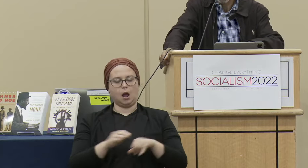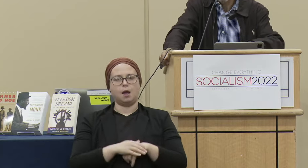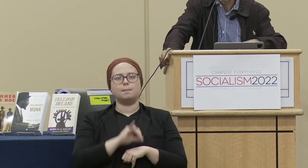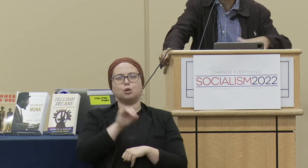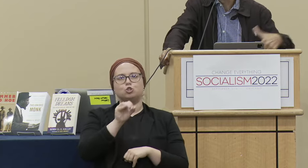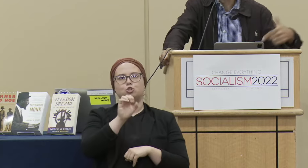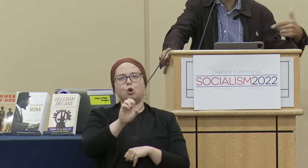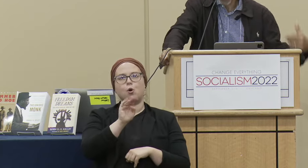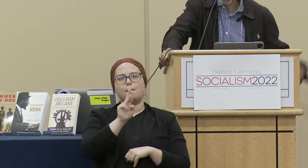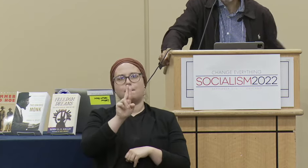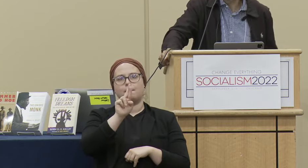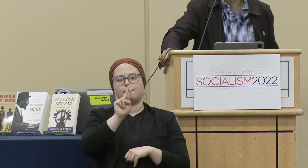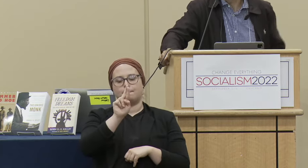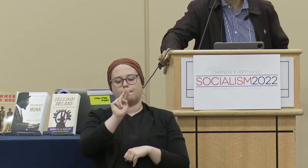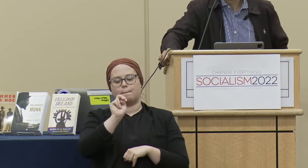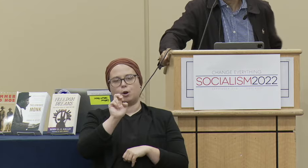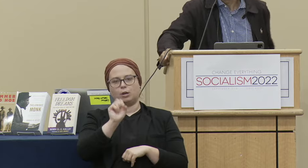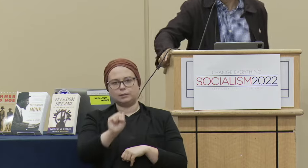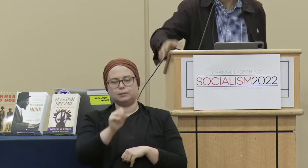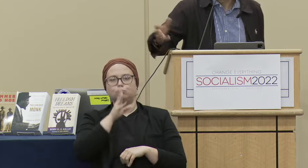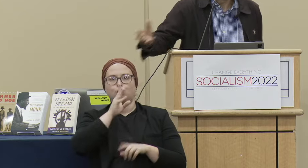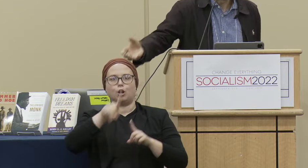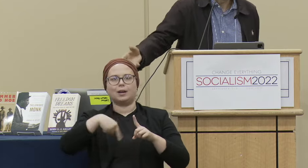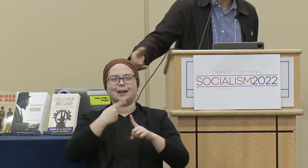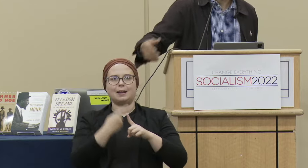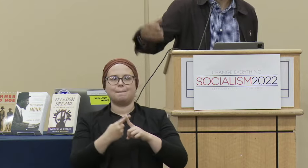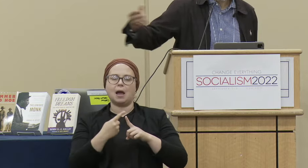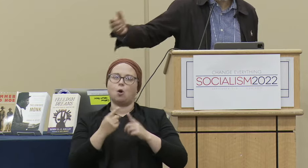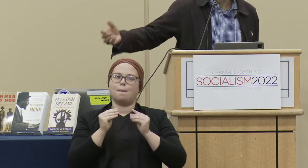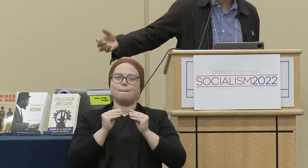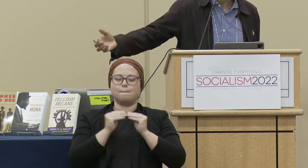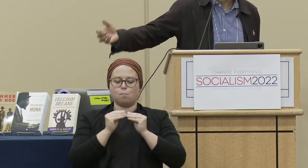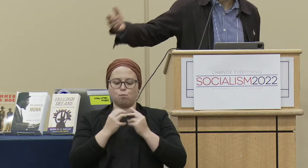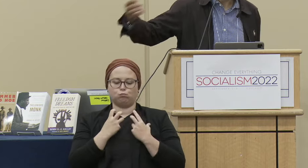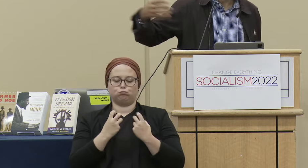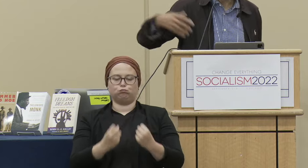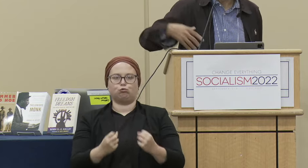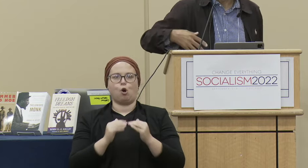time . Joe Burns is talking about